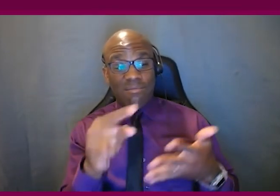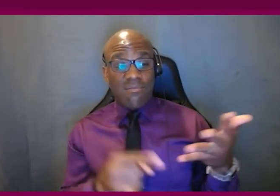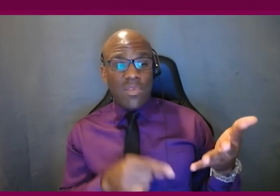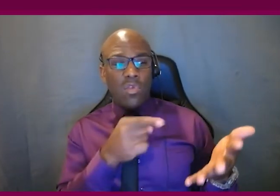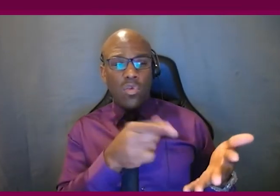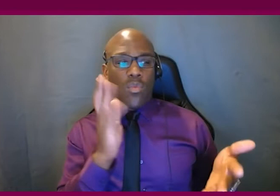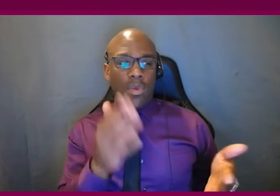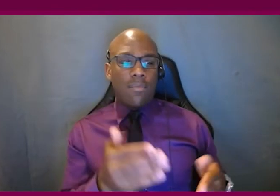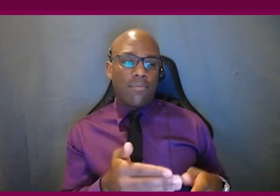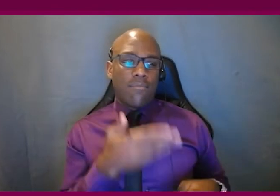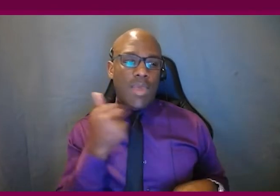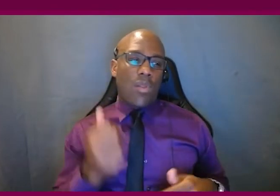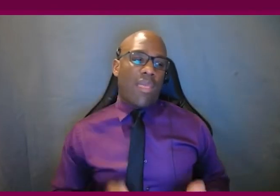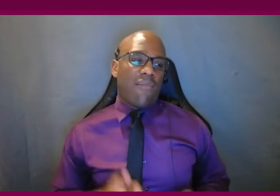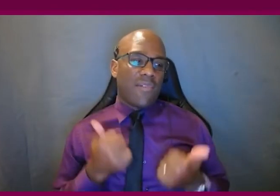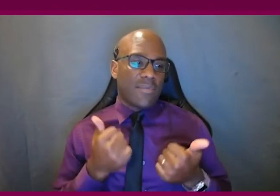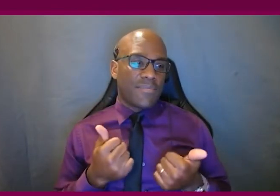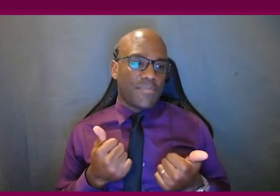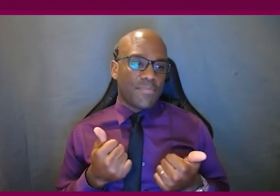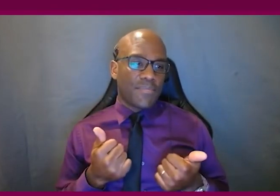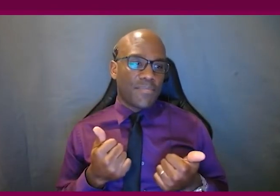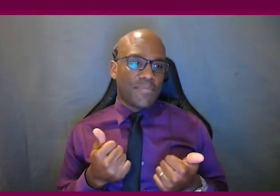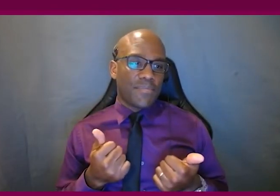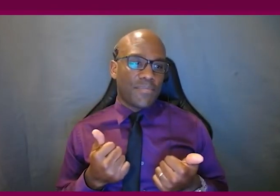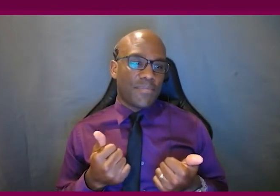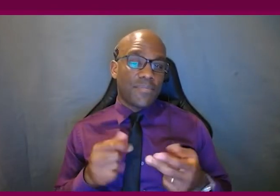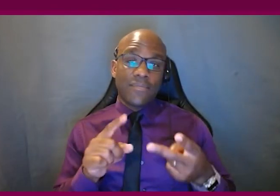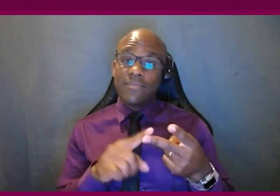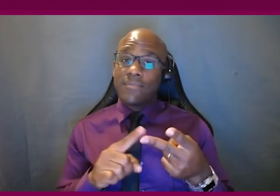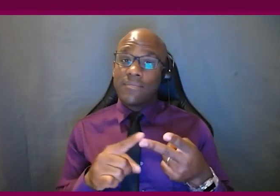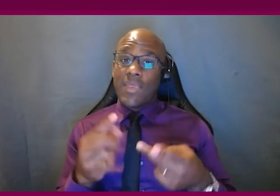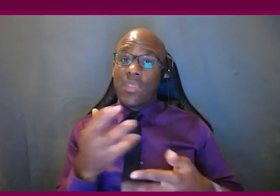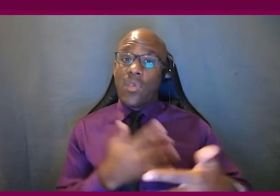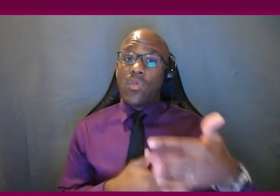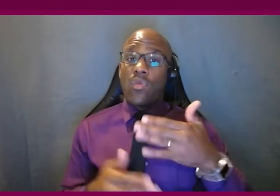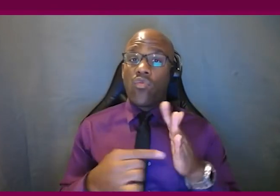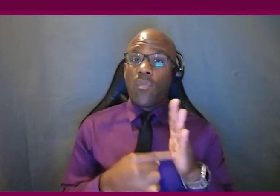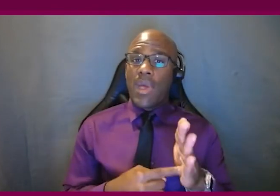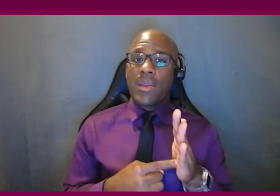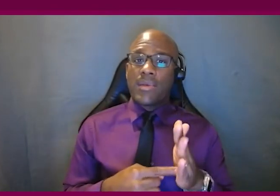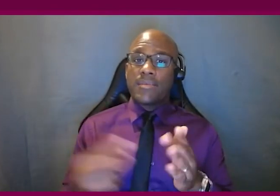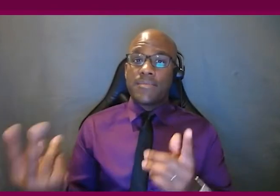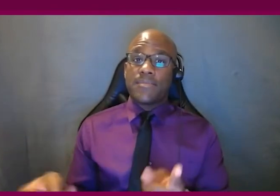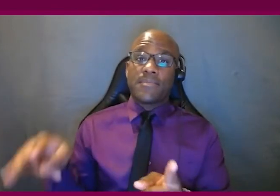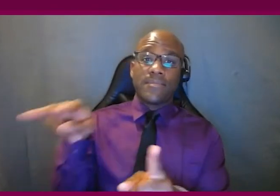that is created by society's lack of accessibility.